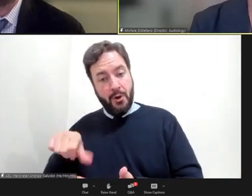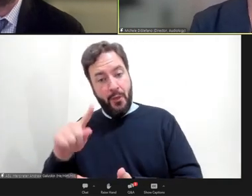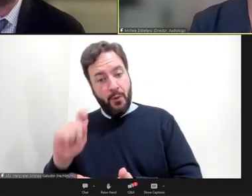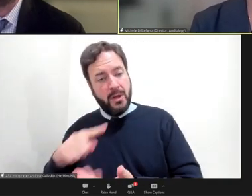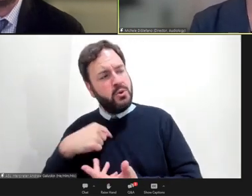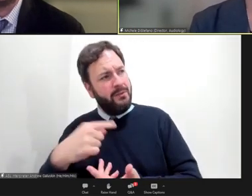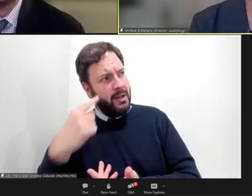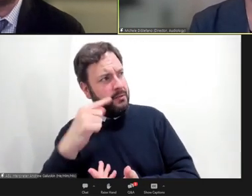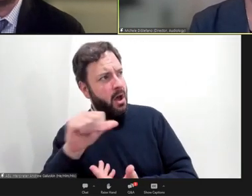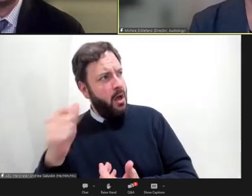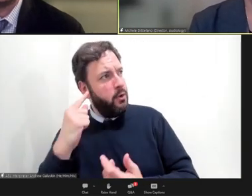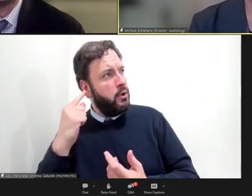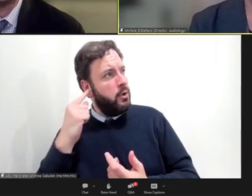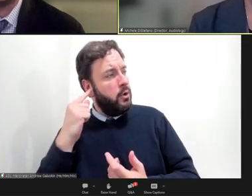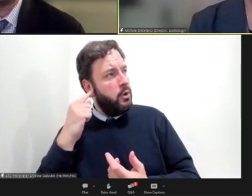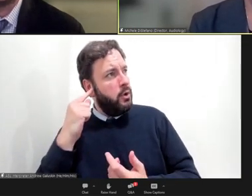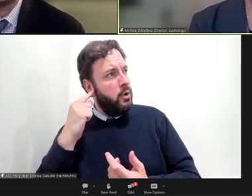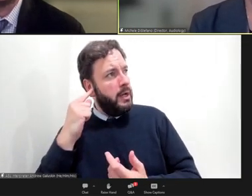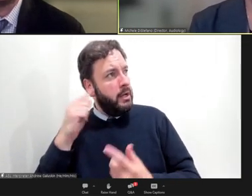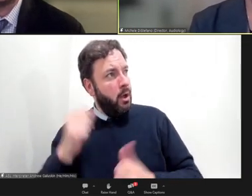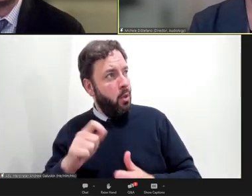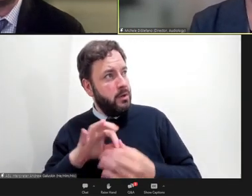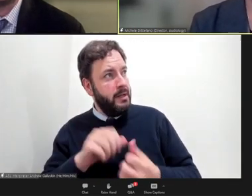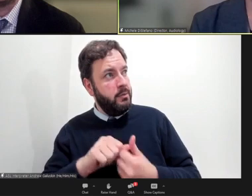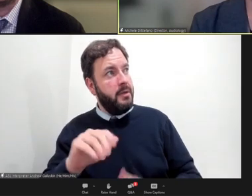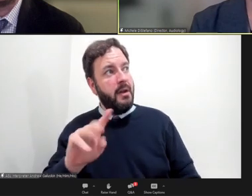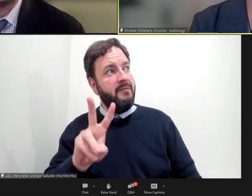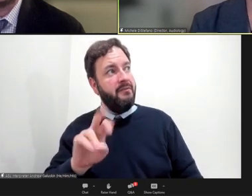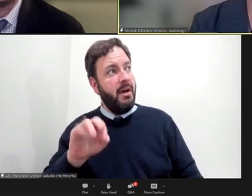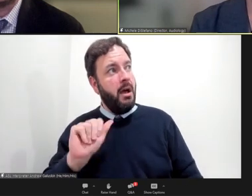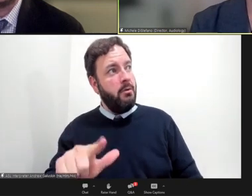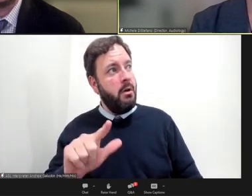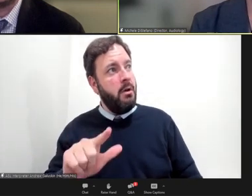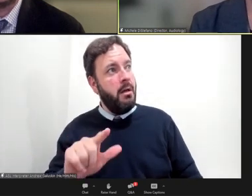by viral encephalitis? But hearing loss shows up several years later?